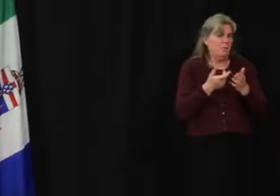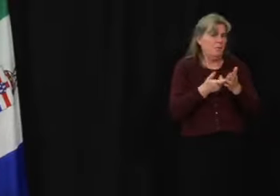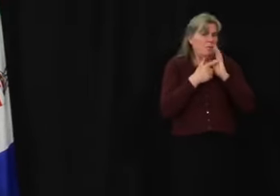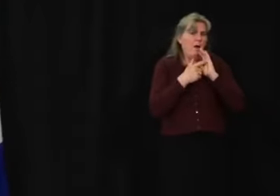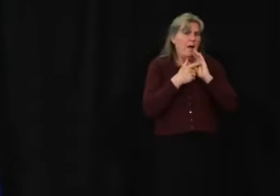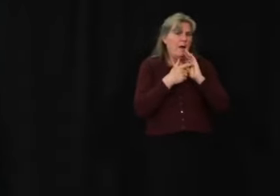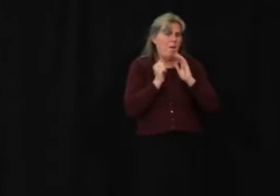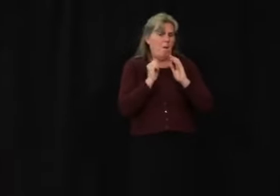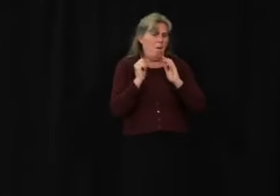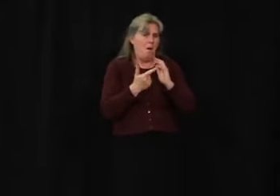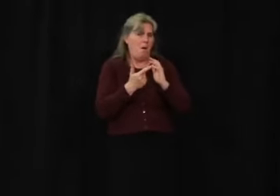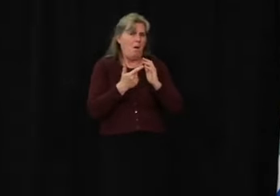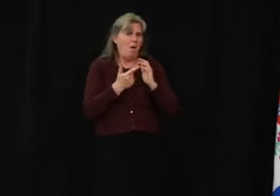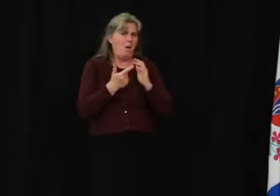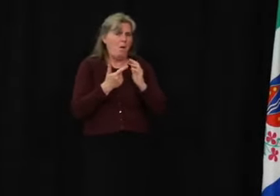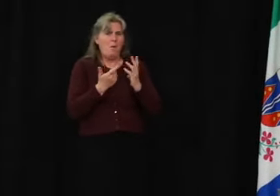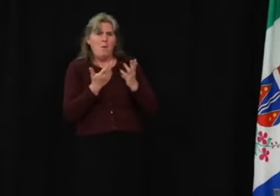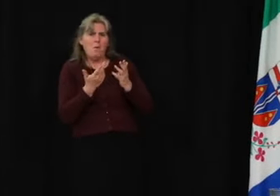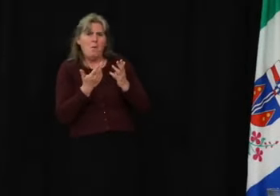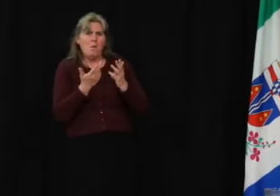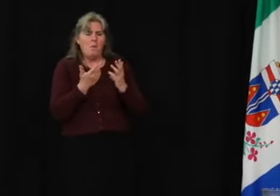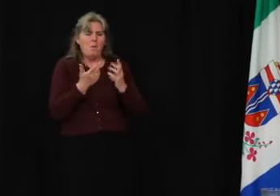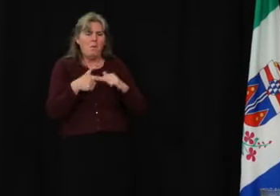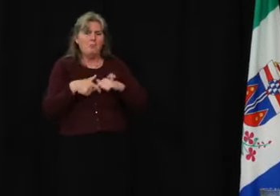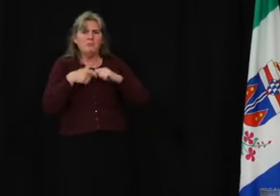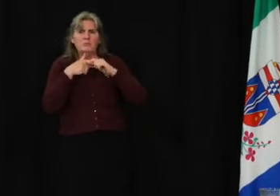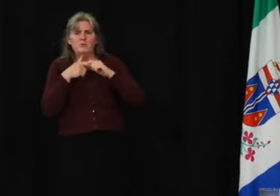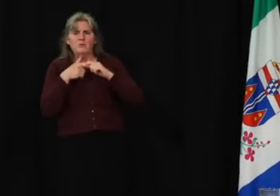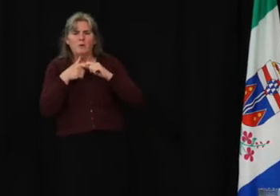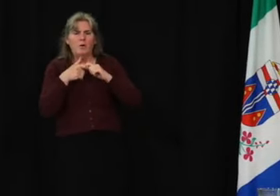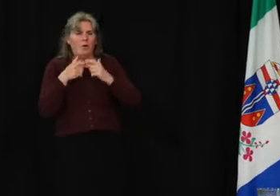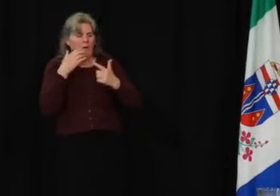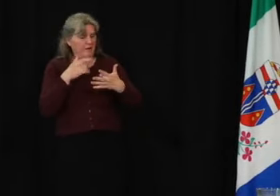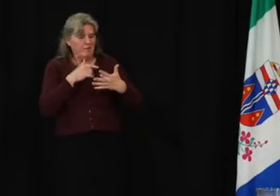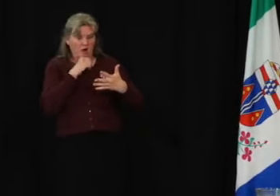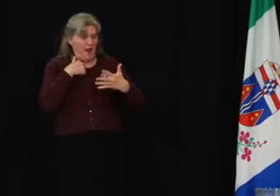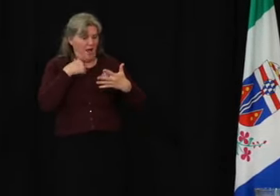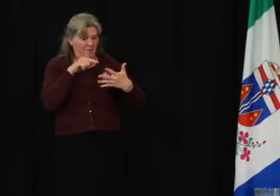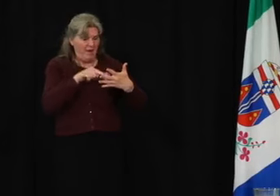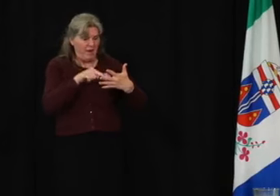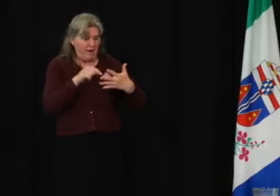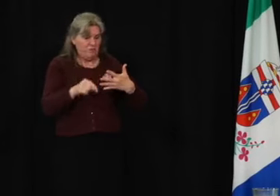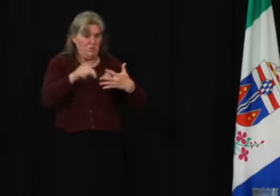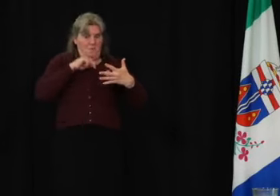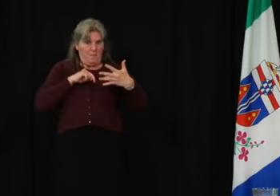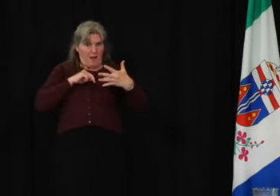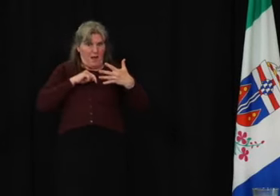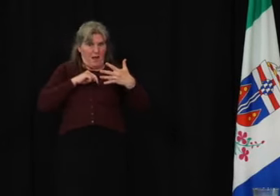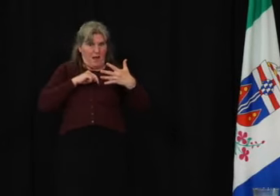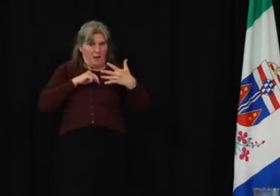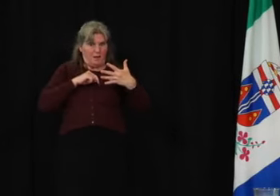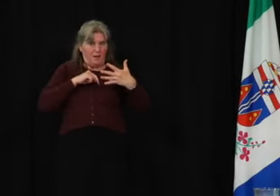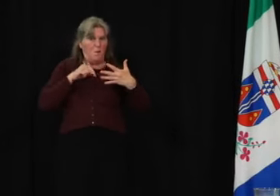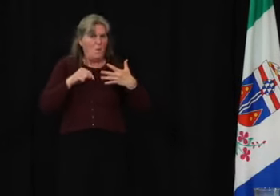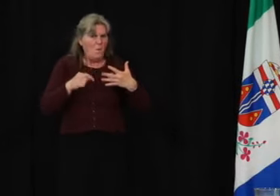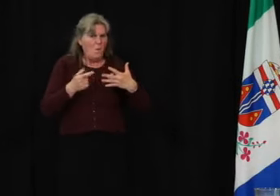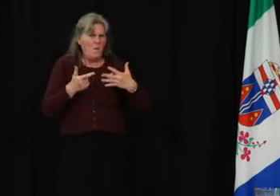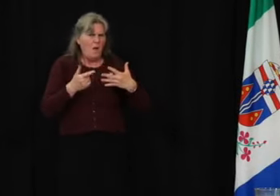months. Follow-up question? Reporter: Are the phases